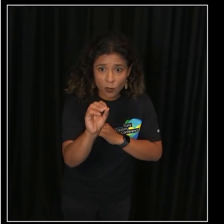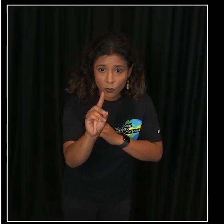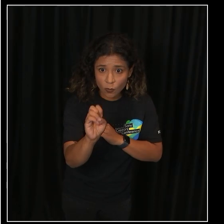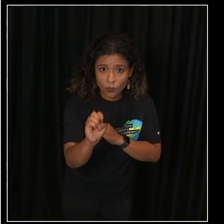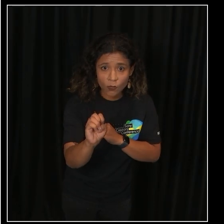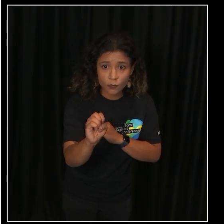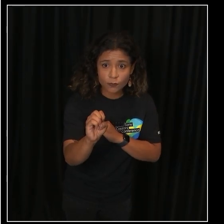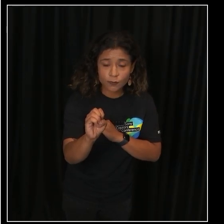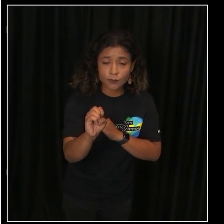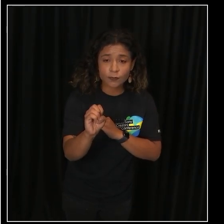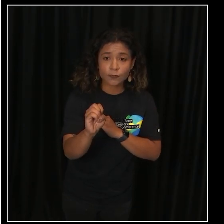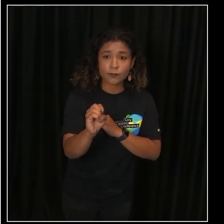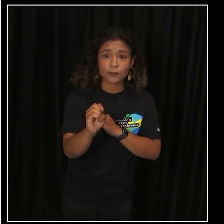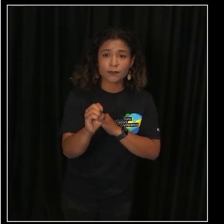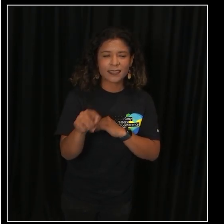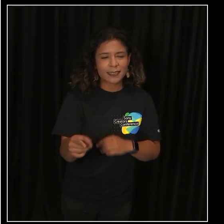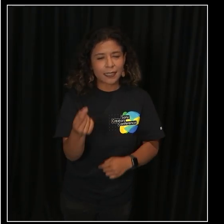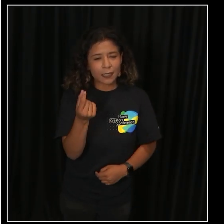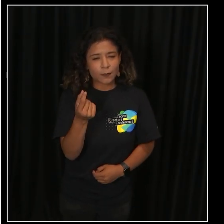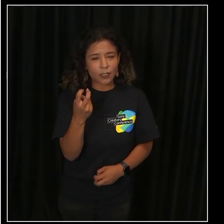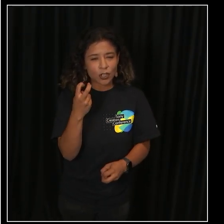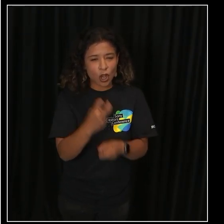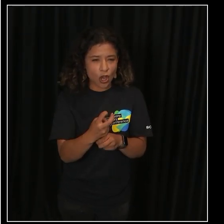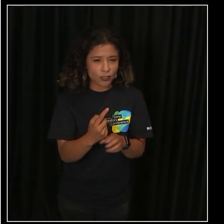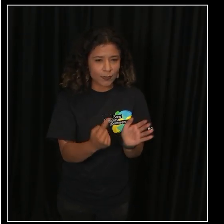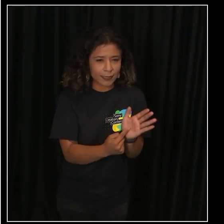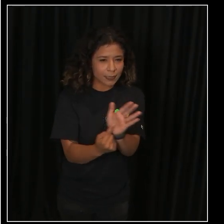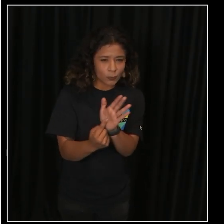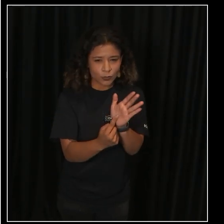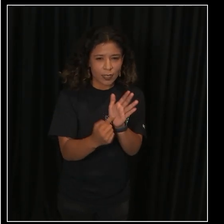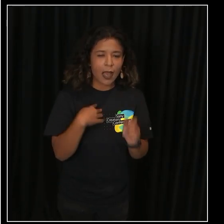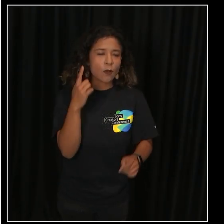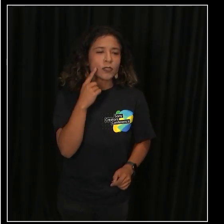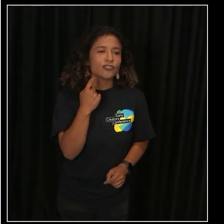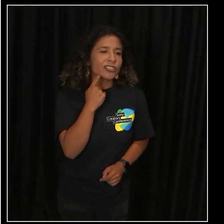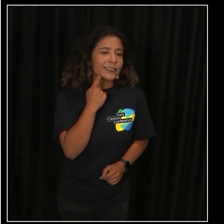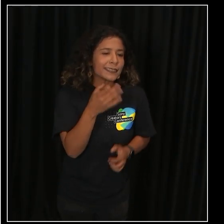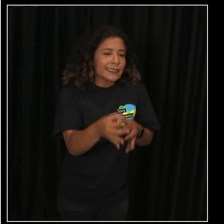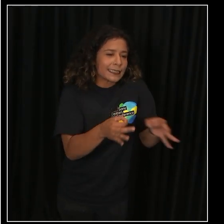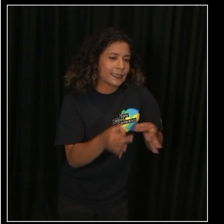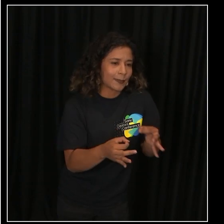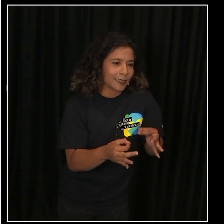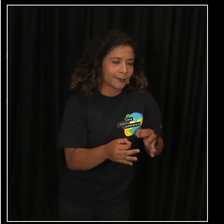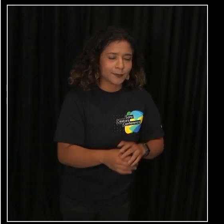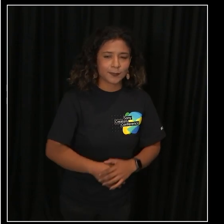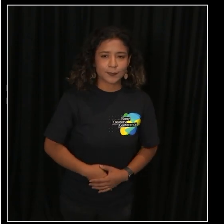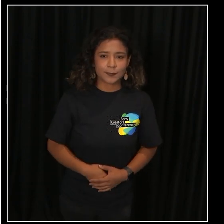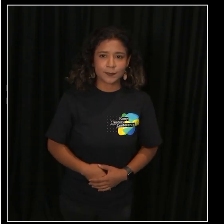and this is a bit harder to visually demonstrate. So I'm just going to point it out. But if we look at the values in the depth buffer